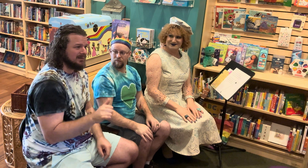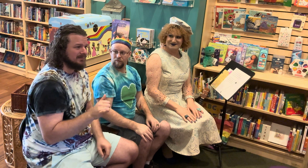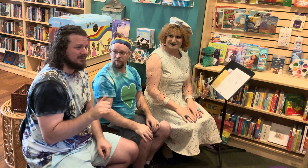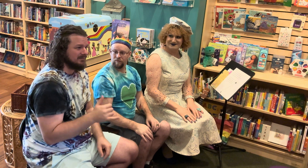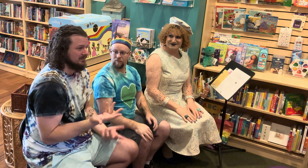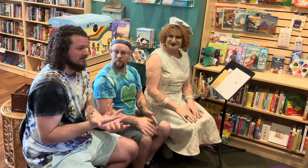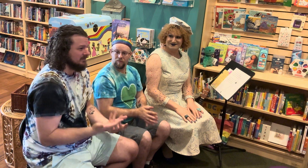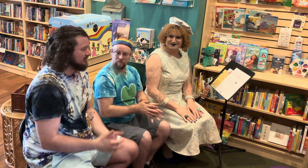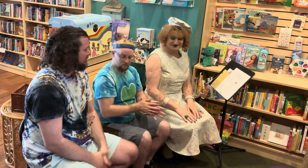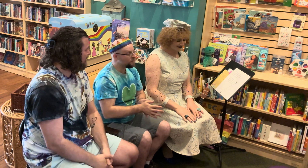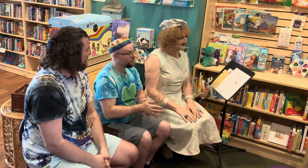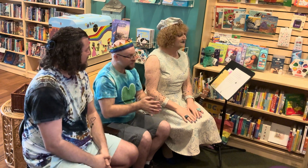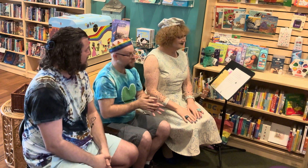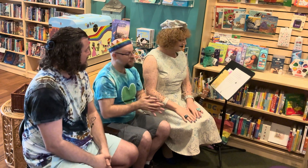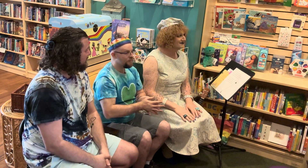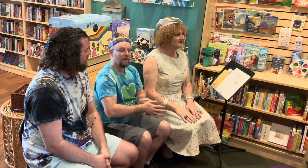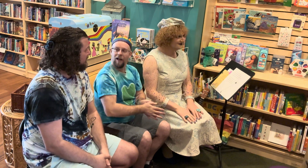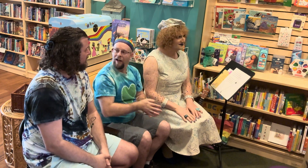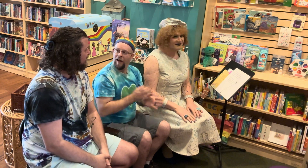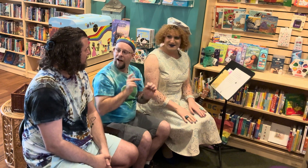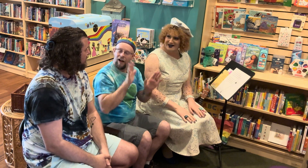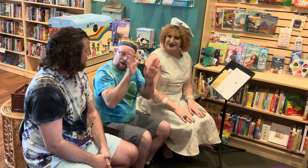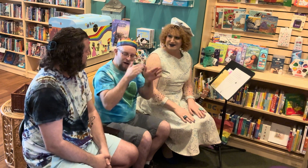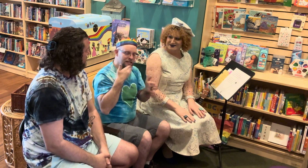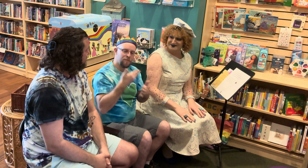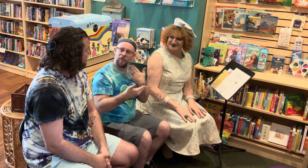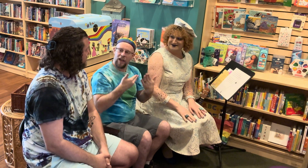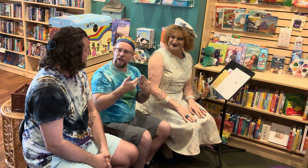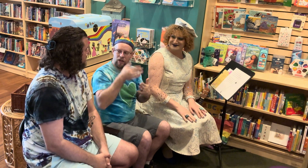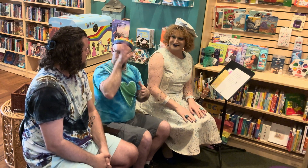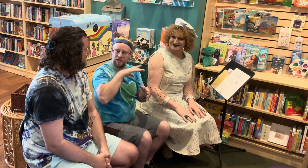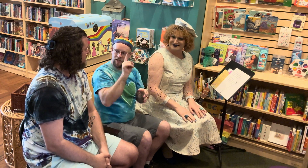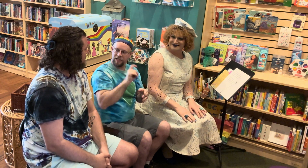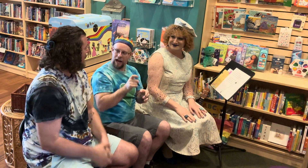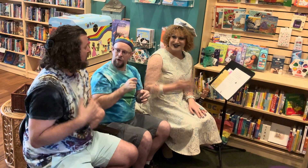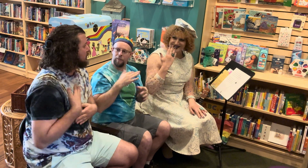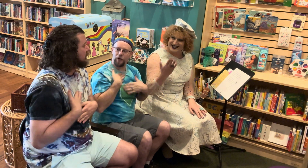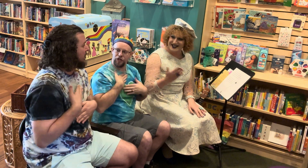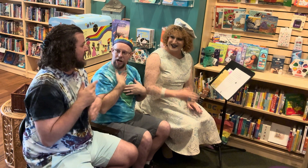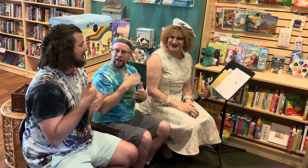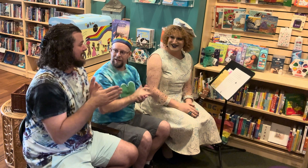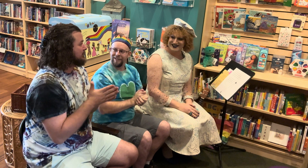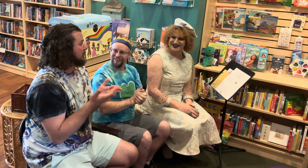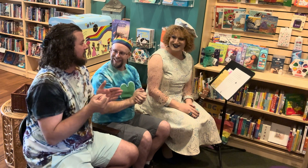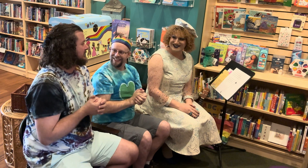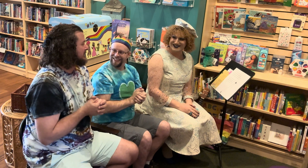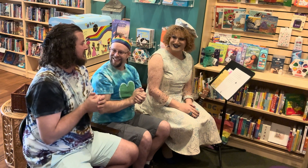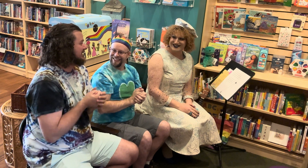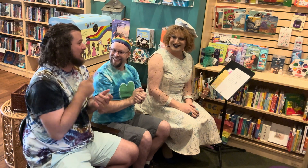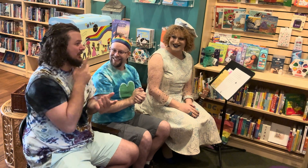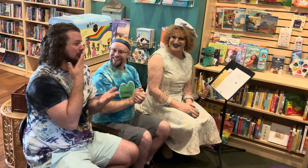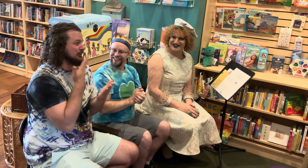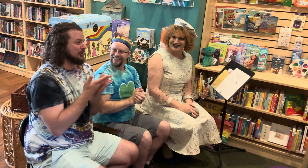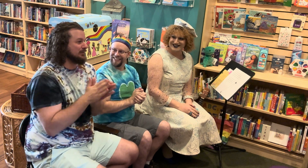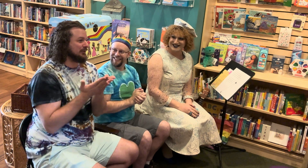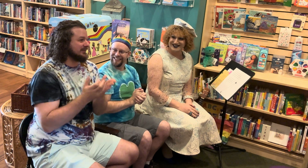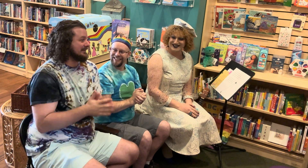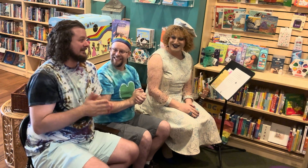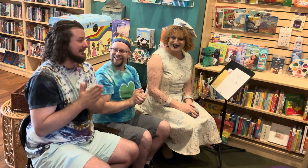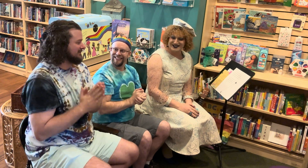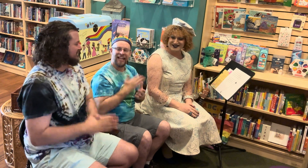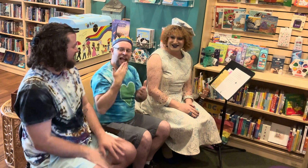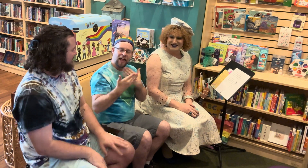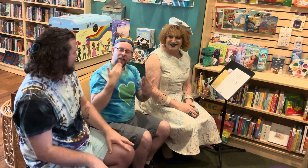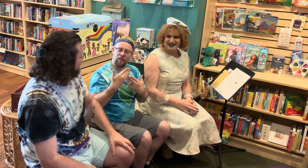sign along! Feel free! AARON: Awesome! Thank you, Mr. Zae. We appreciate it! ZAE: I really enjoy this! Have fun with your books!